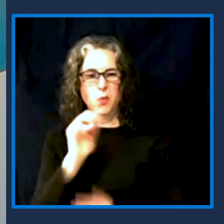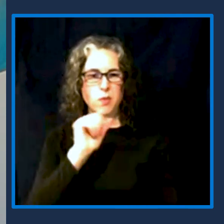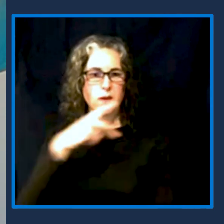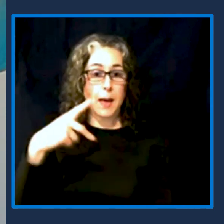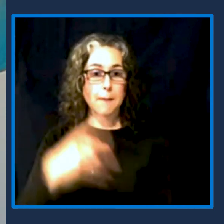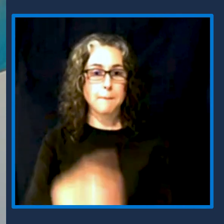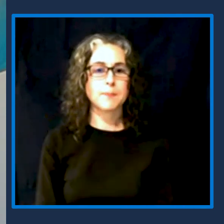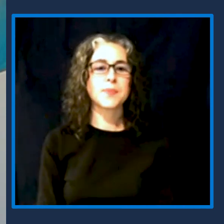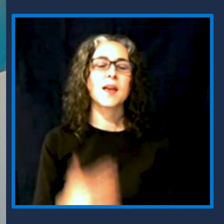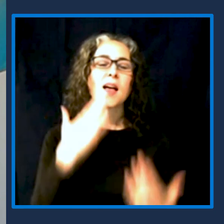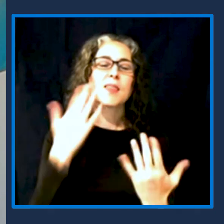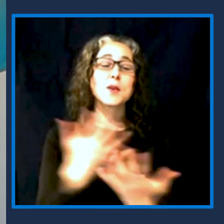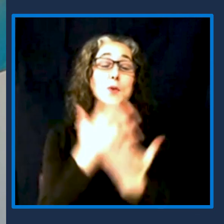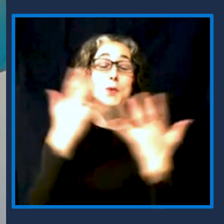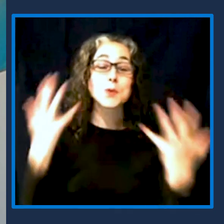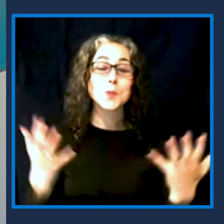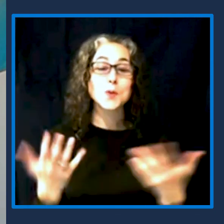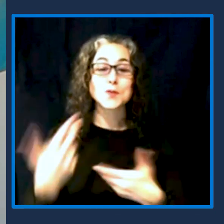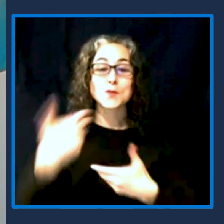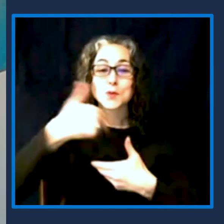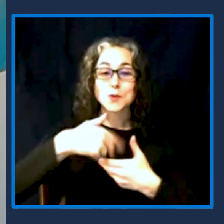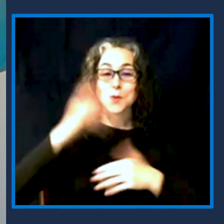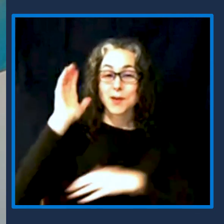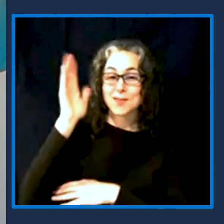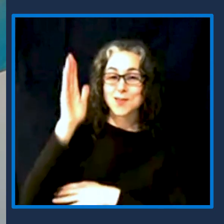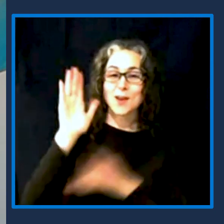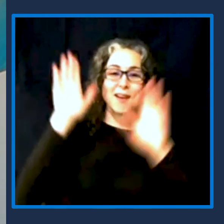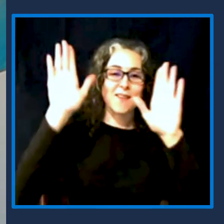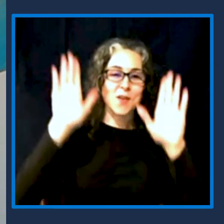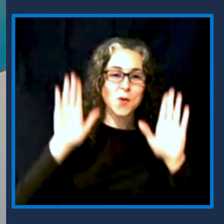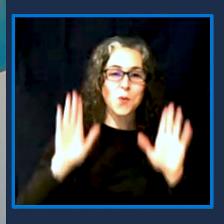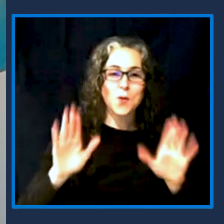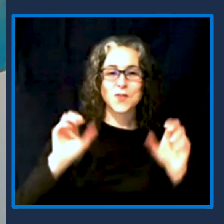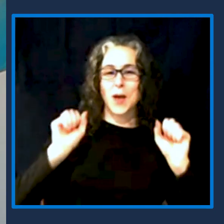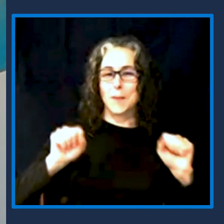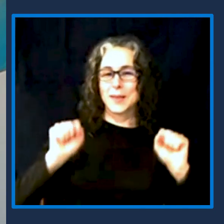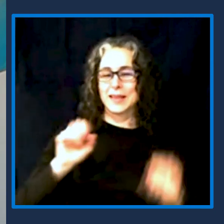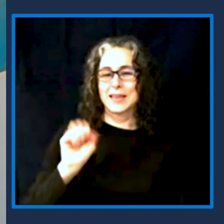thank you so much for joining this talk and we hope you have a great ability summit